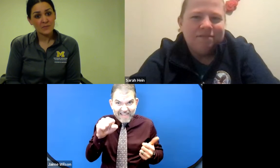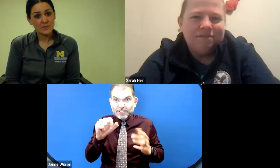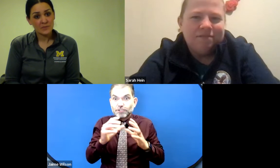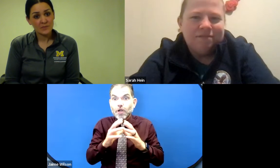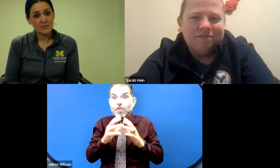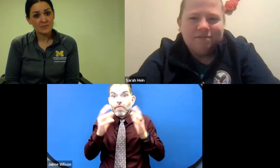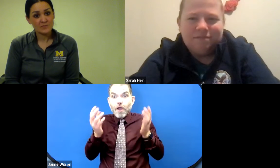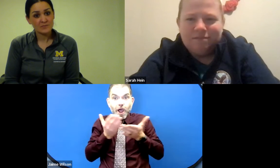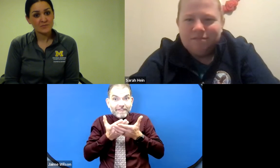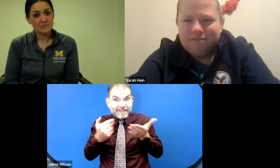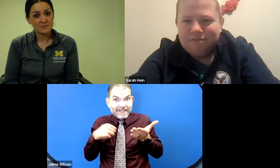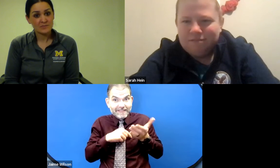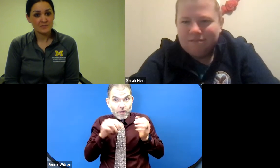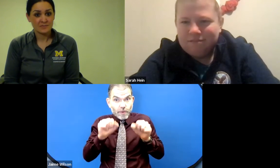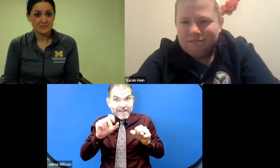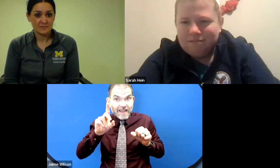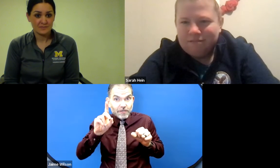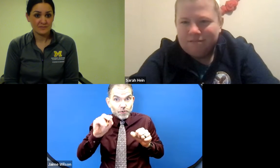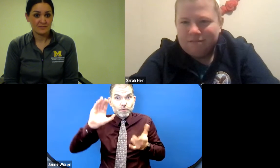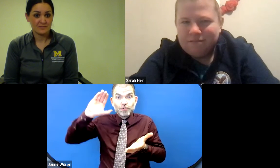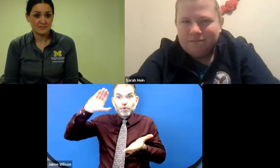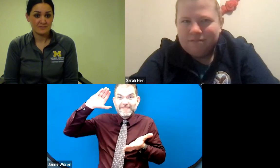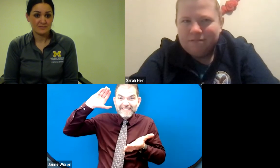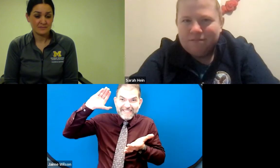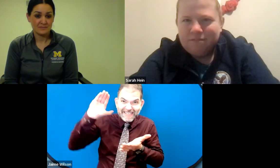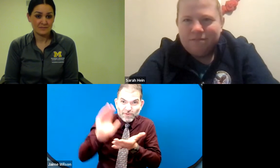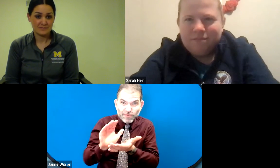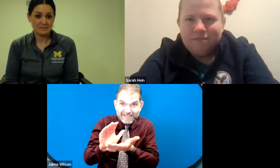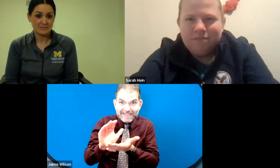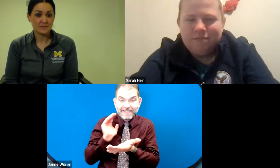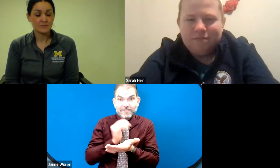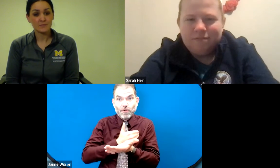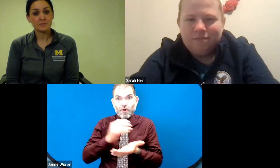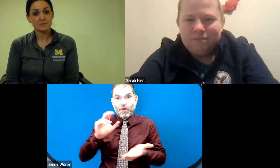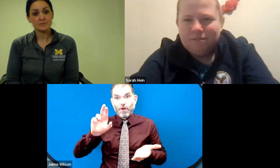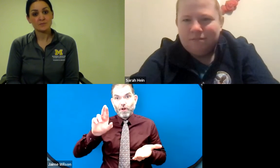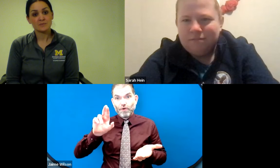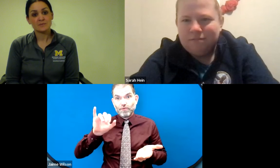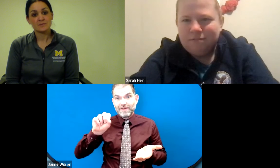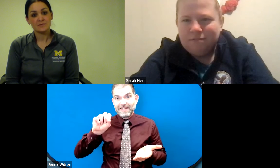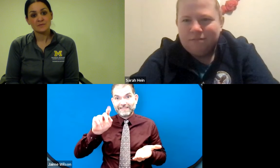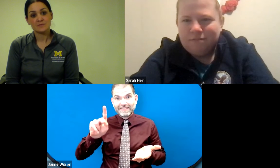ASL Interpreter: So yes. ASL Interpreter: there are a lot of things we can do to reduce